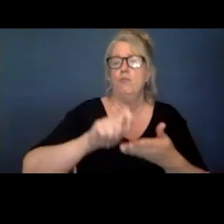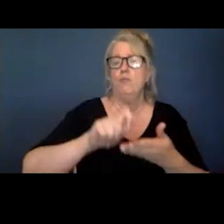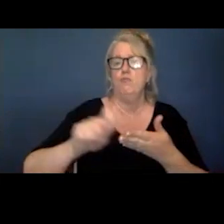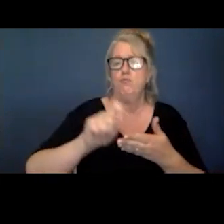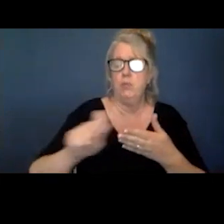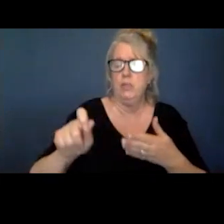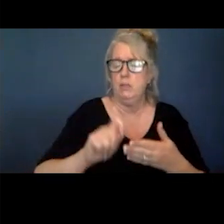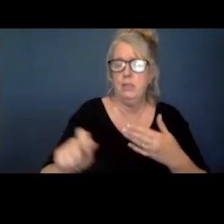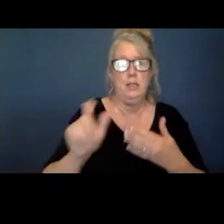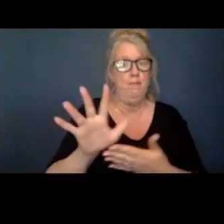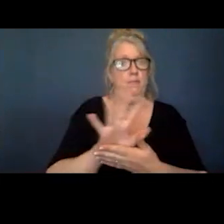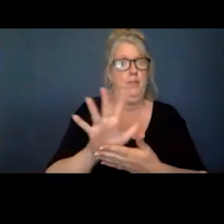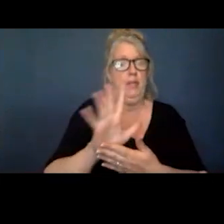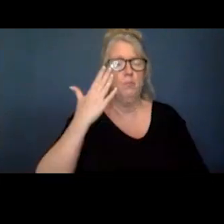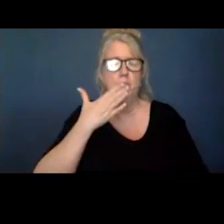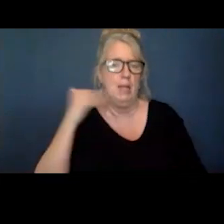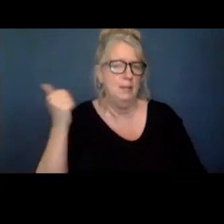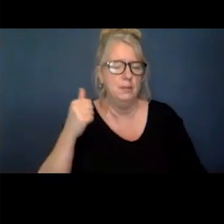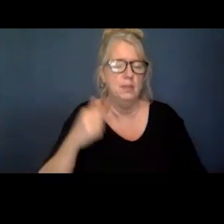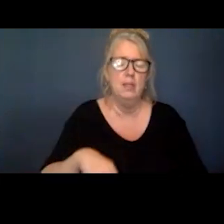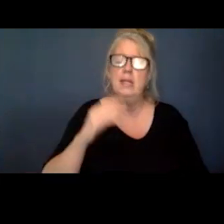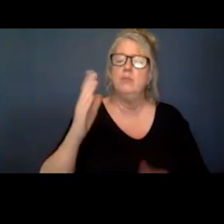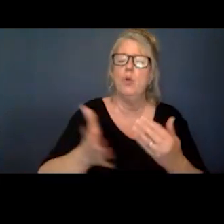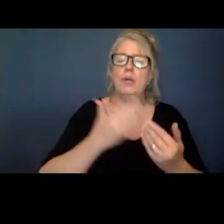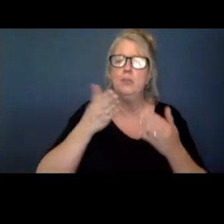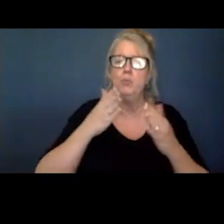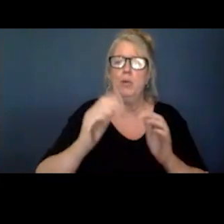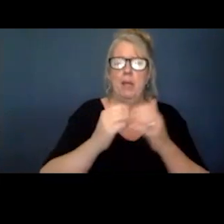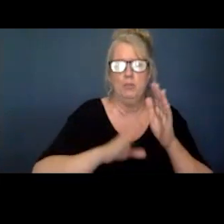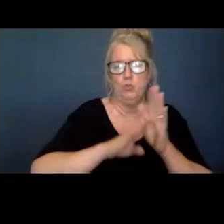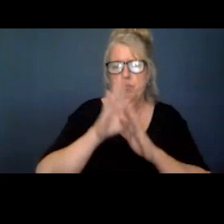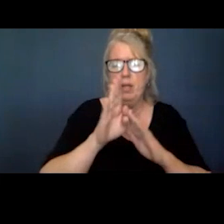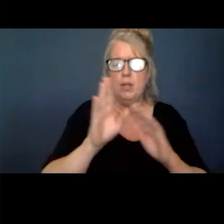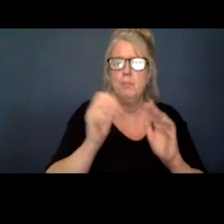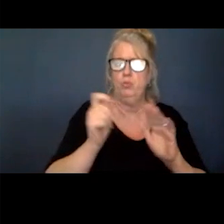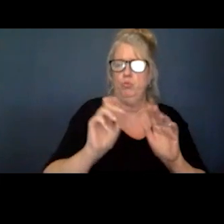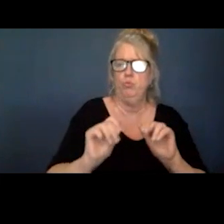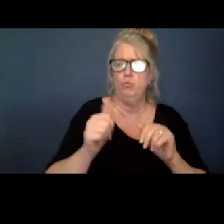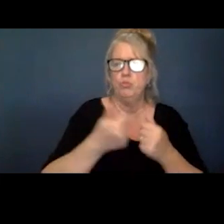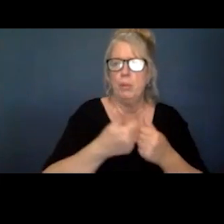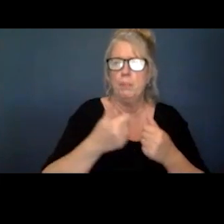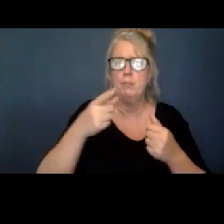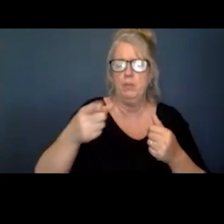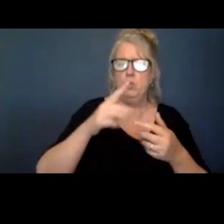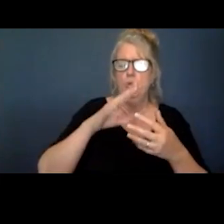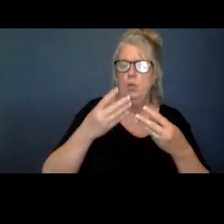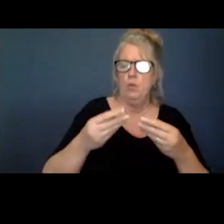video is even better. An easy way to develop these is the challenge solution result model. Think of a